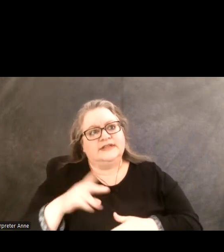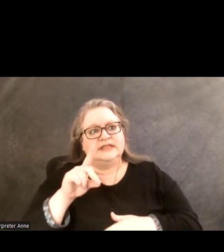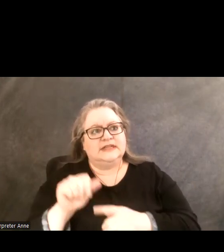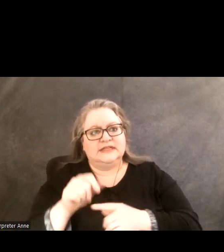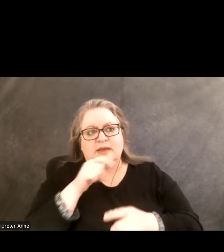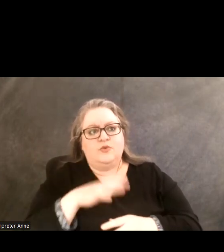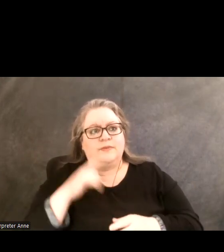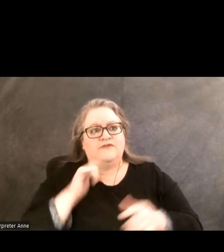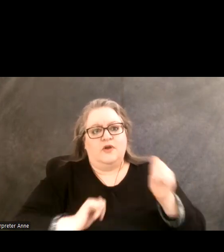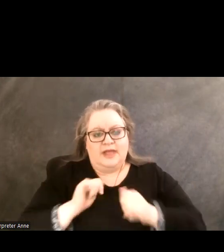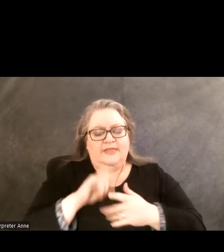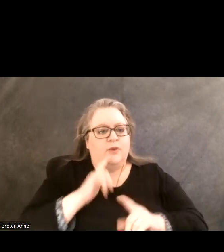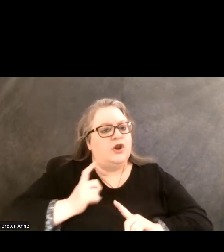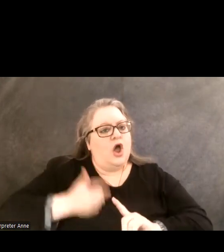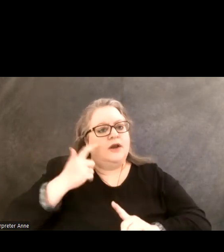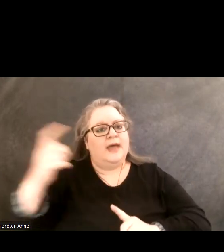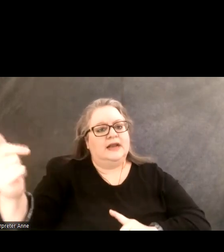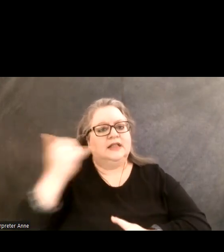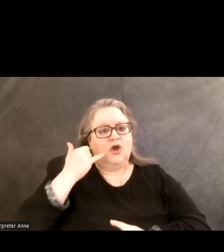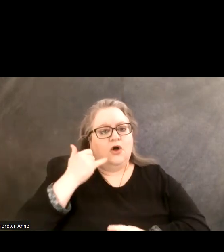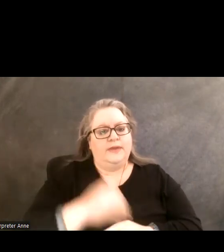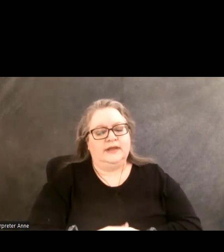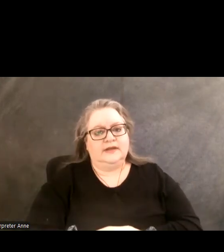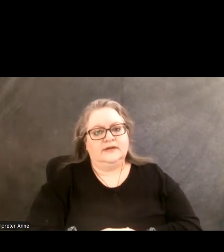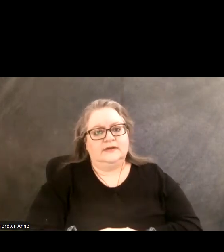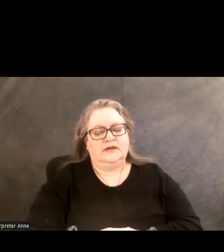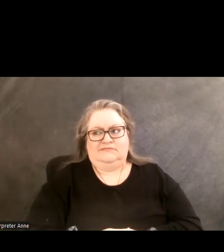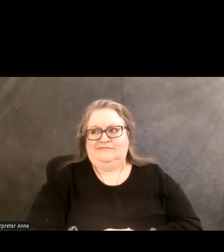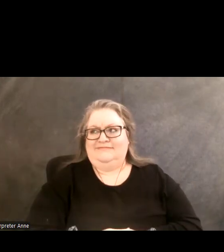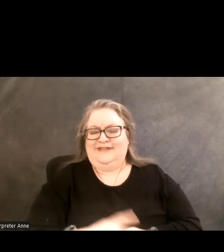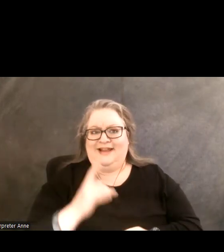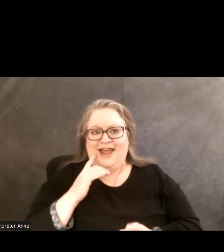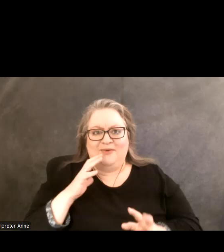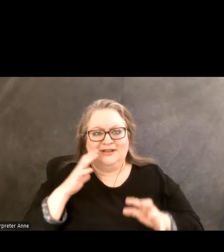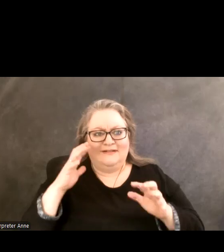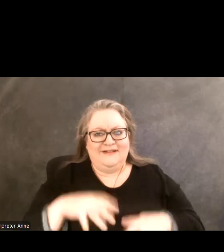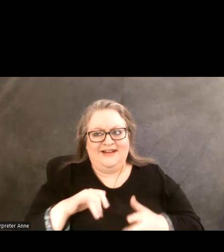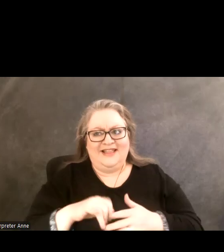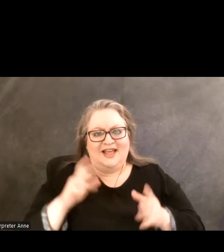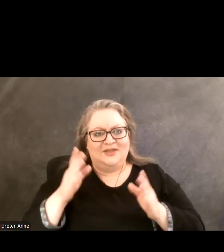play, that they would automatically call me. And I was really flabbergasted at this person thought that that was a